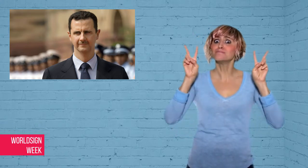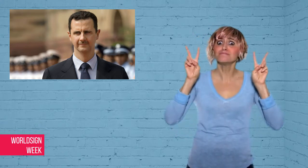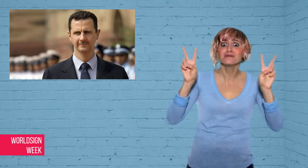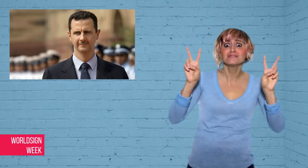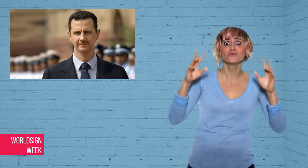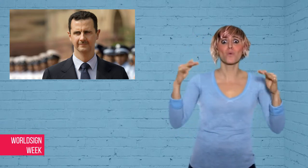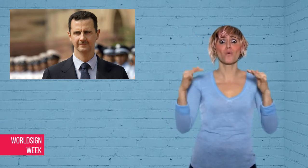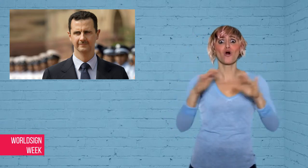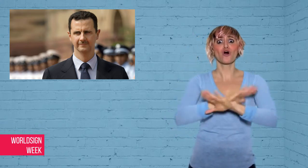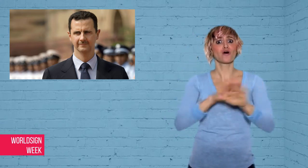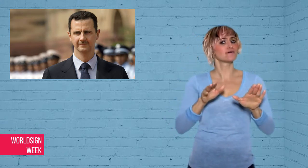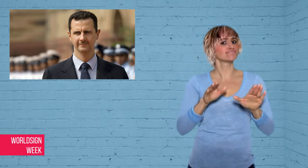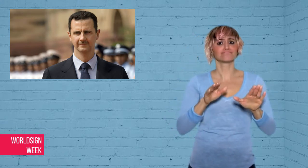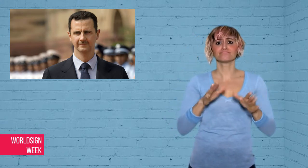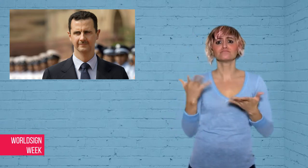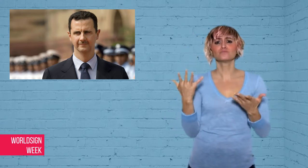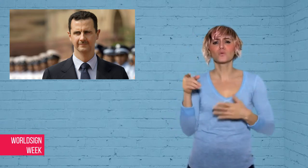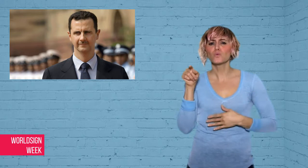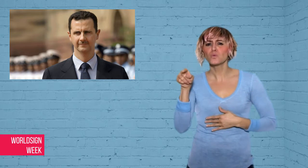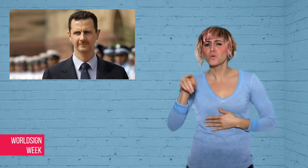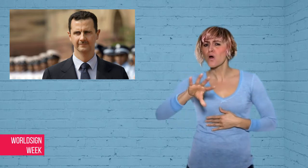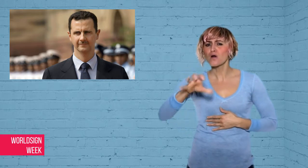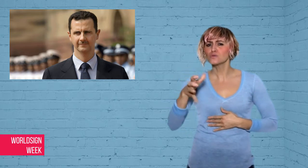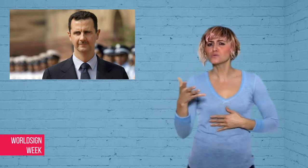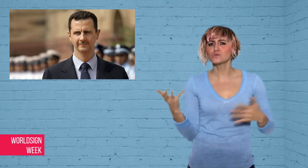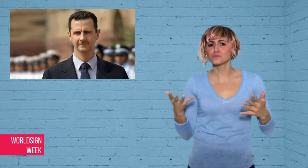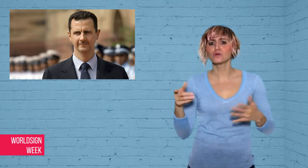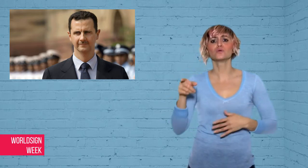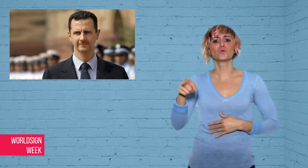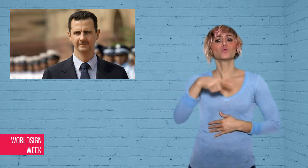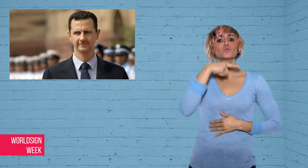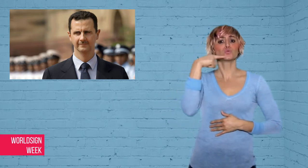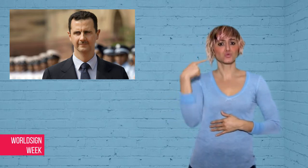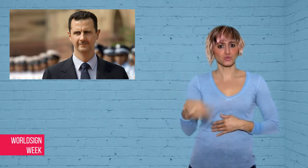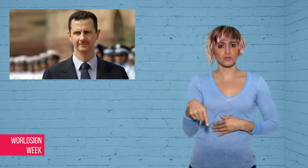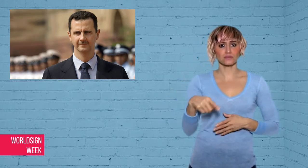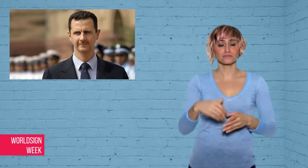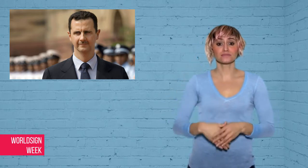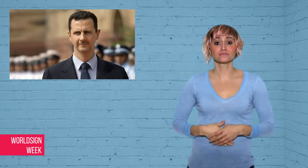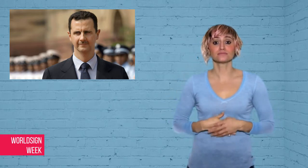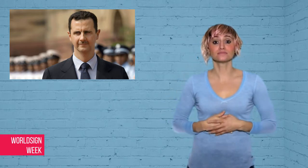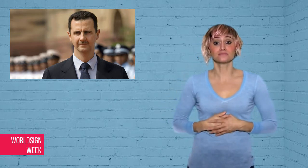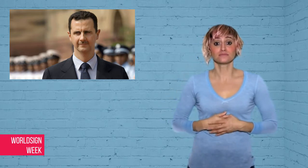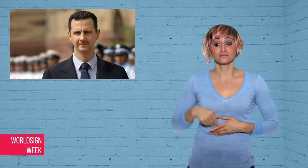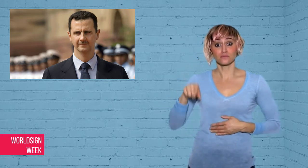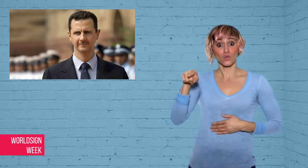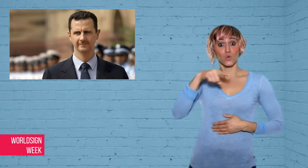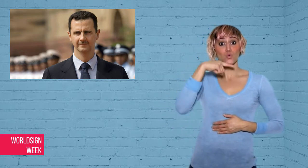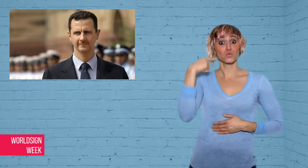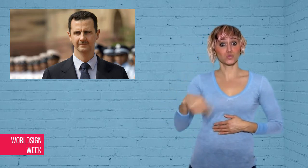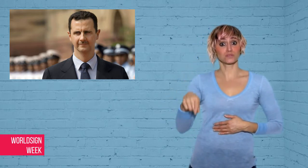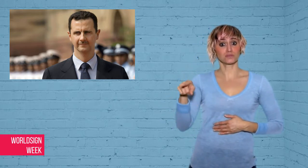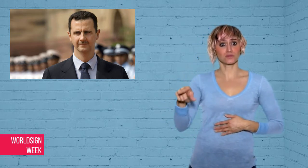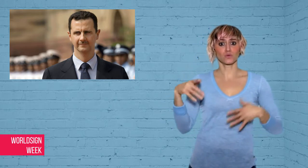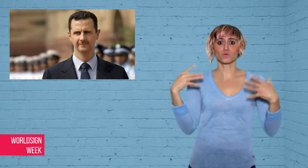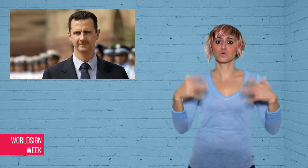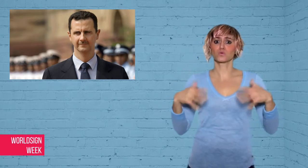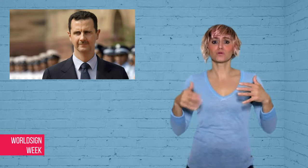they are trying their best to slow any